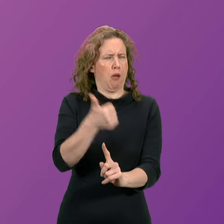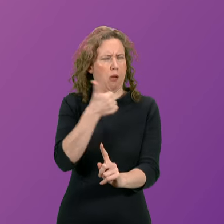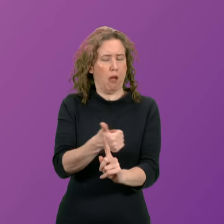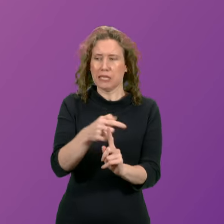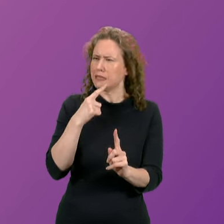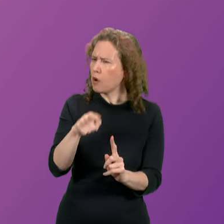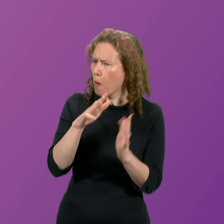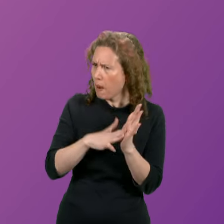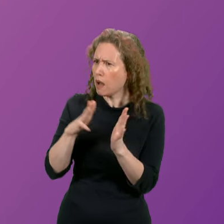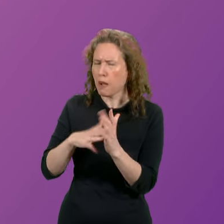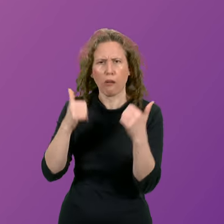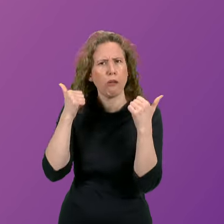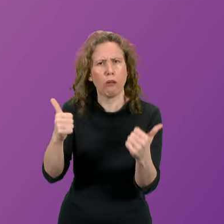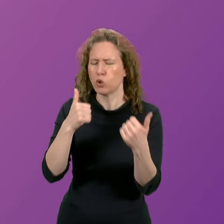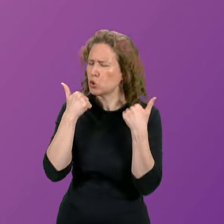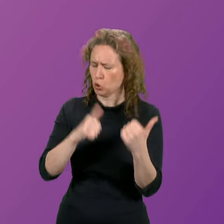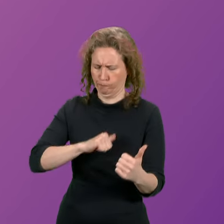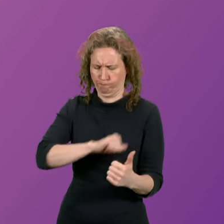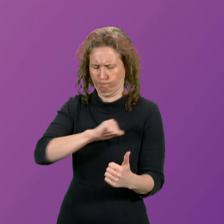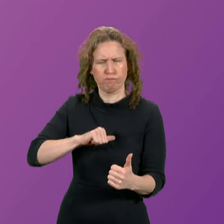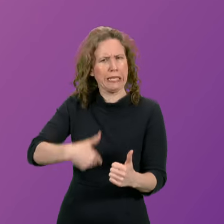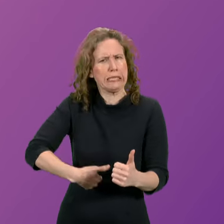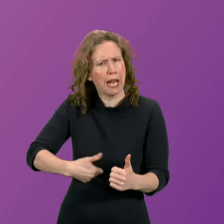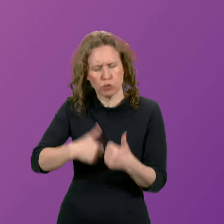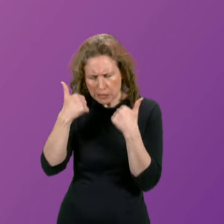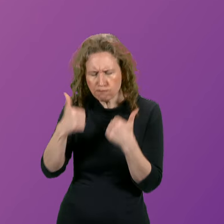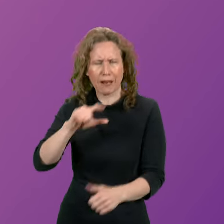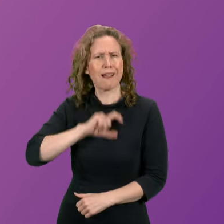“a person of integrity and character”